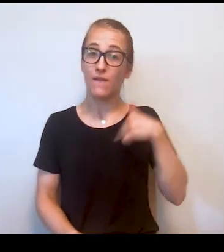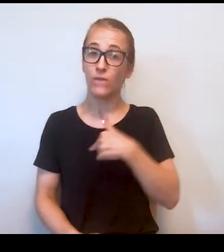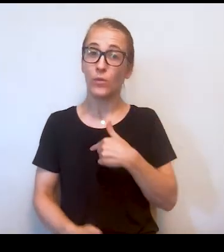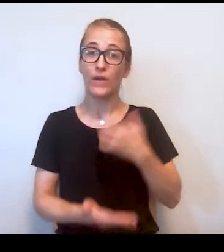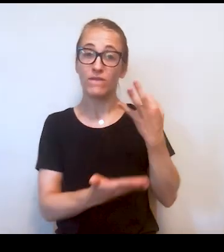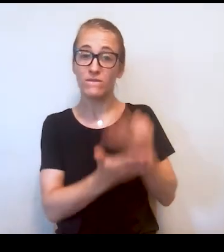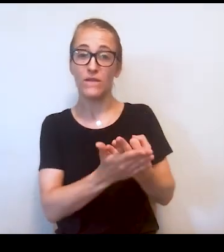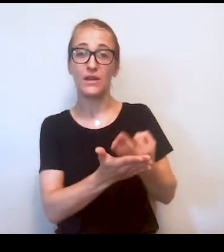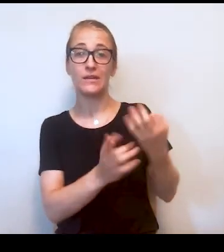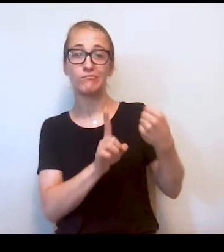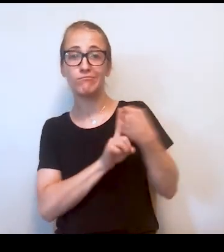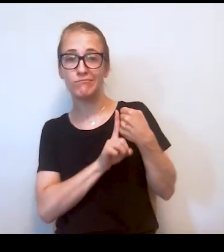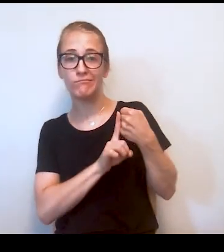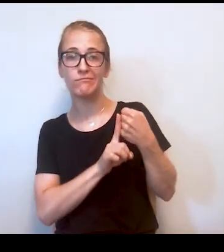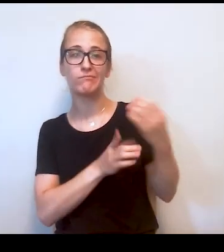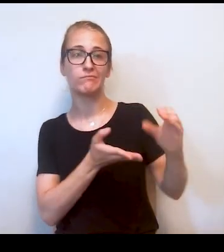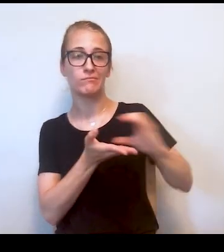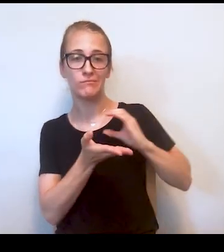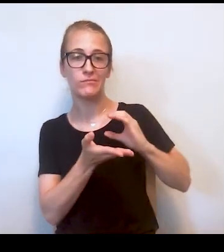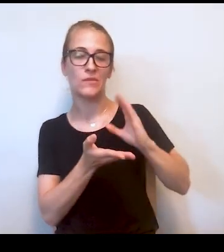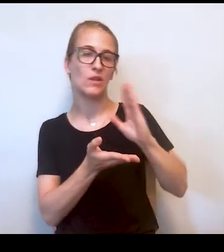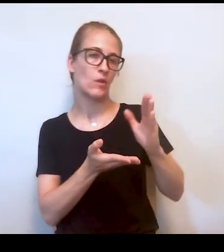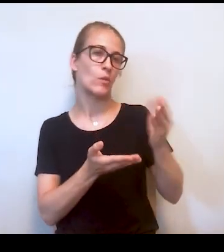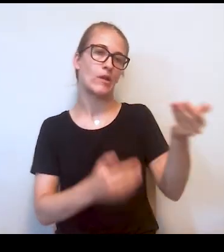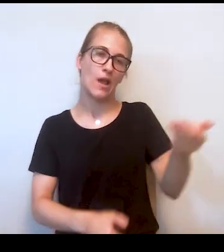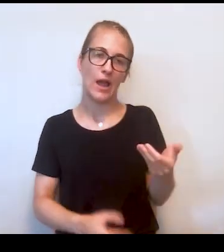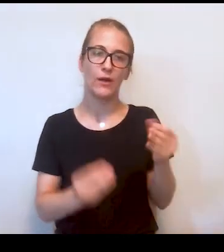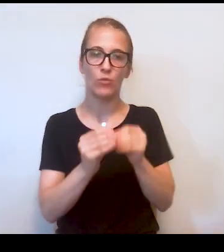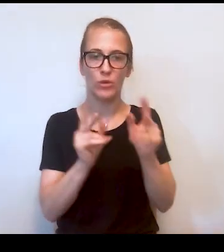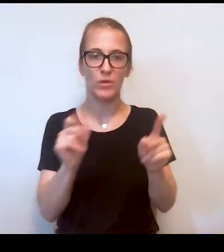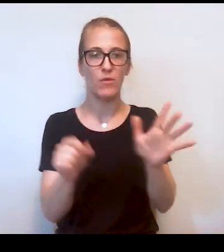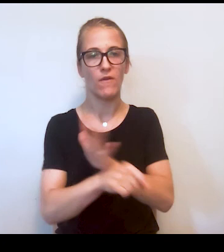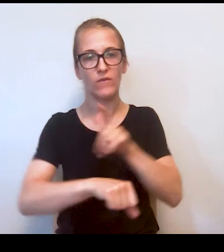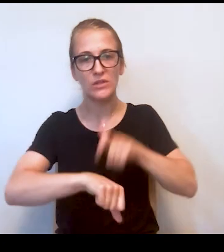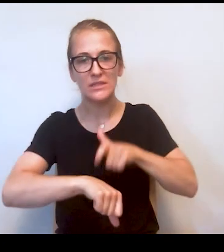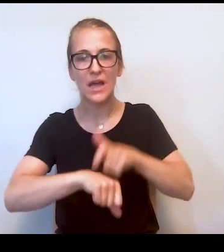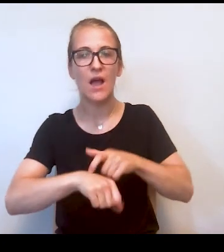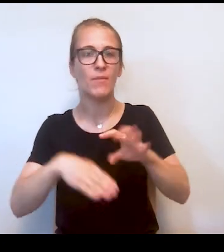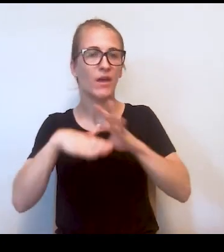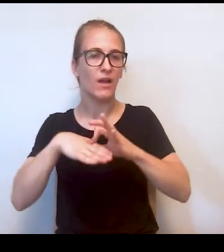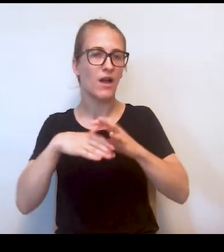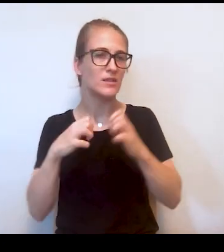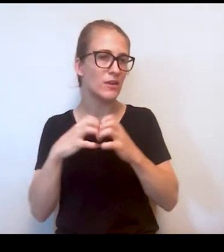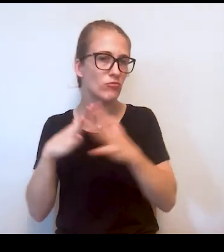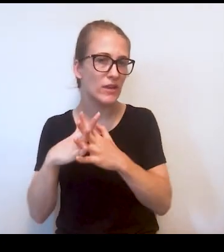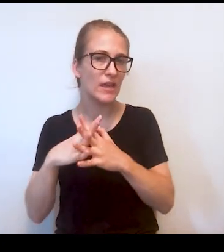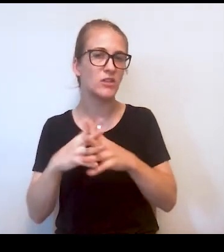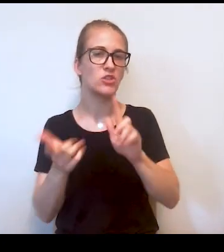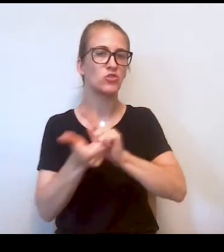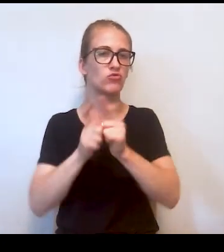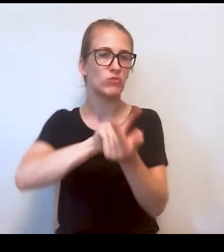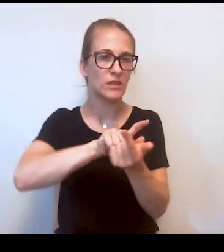translating the work that we've done into more accessible pieces of information online and social media.